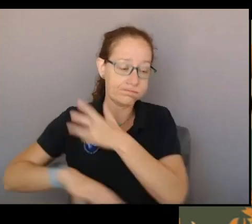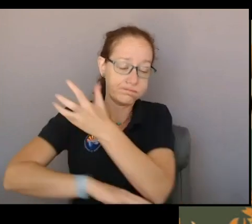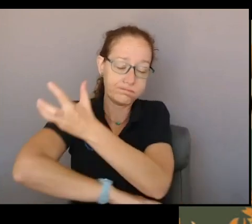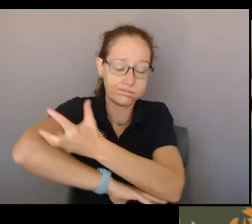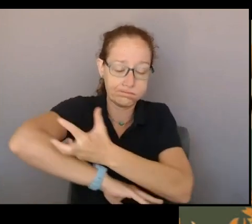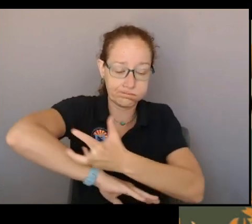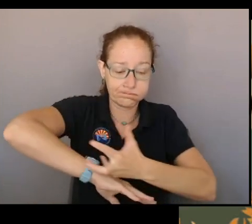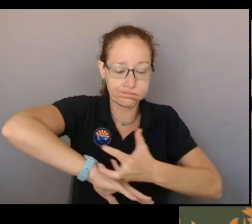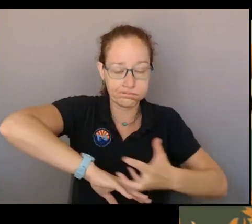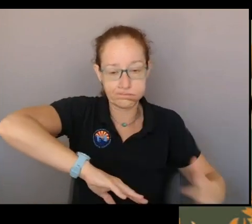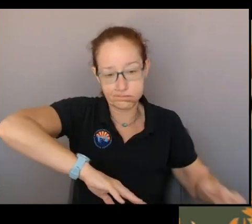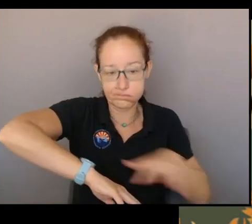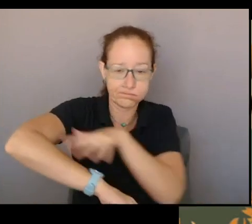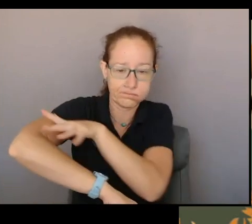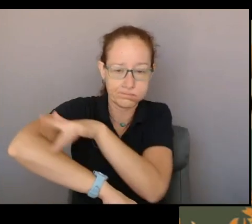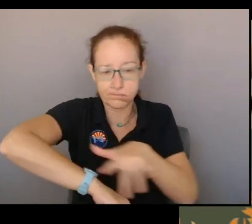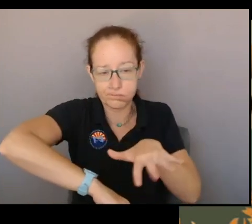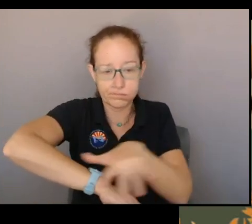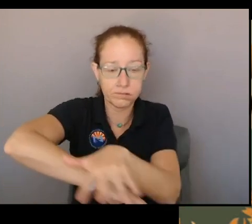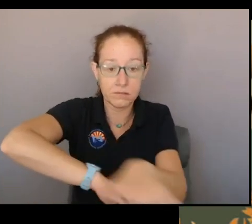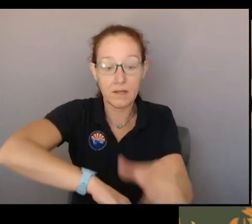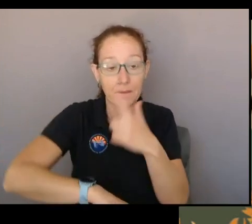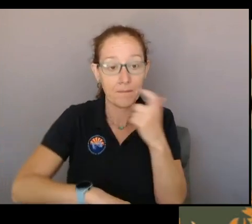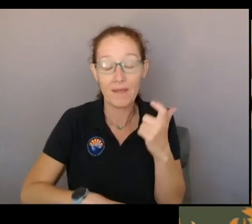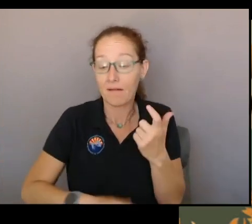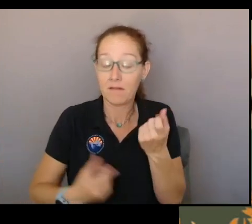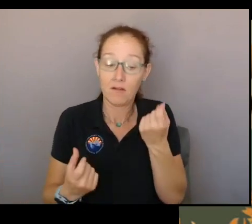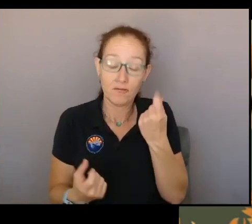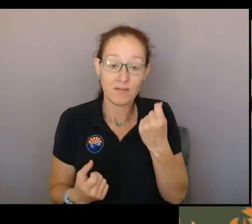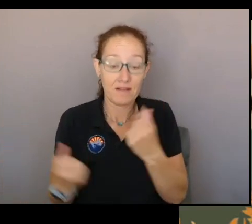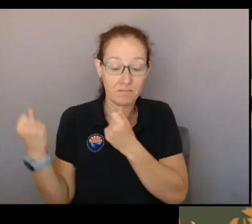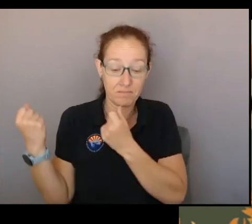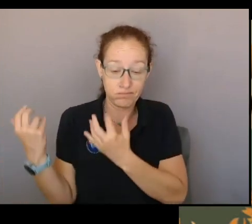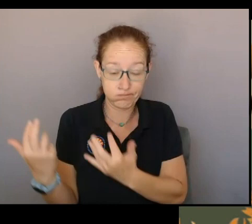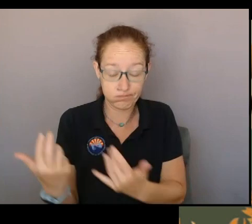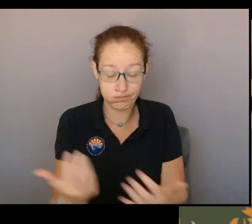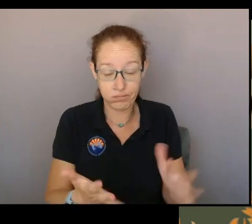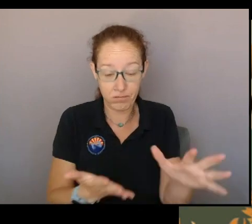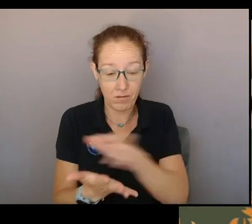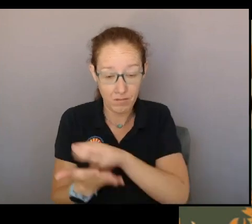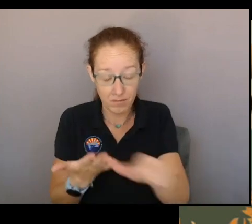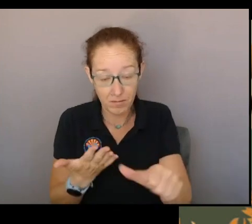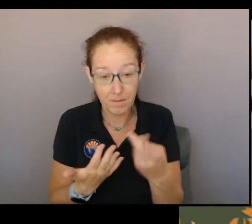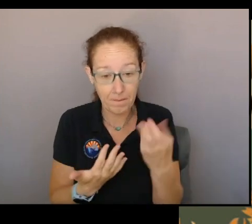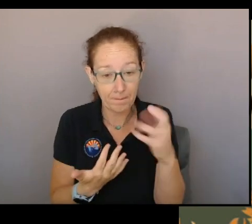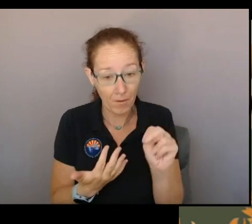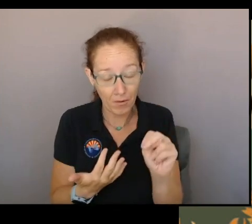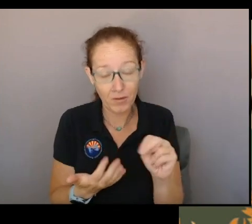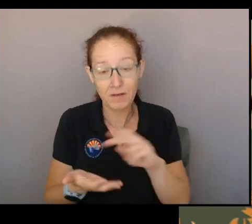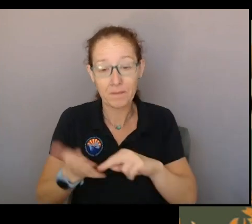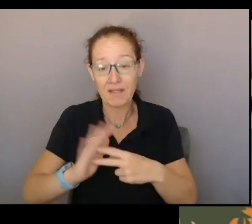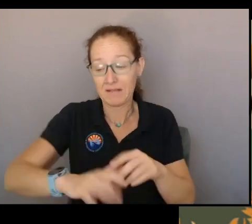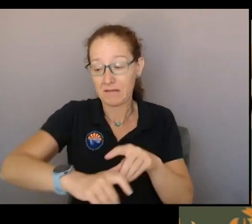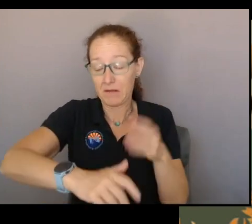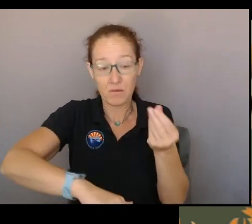the forest litter is burned. Uh it cannot hold anymore water and all that just comes rushing down at once. So, it's not just